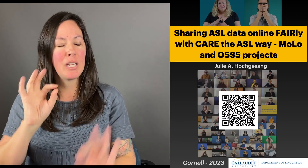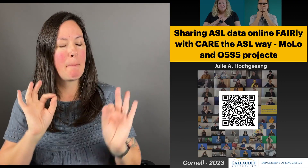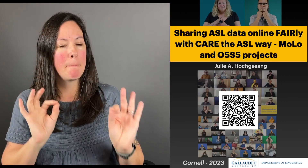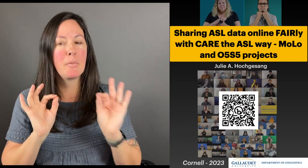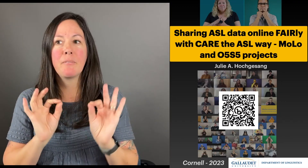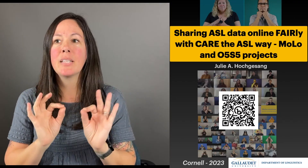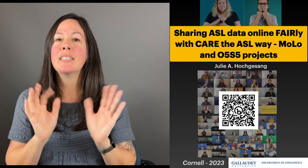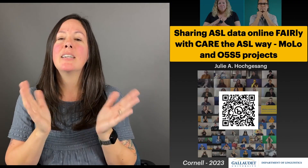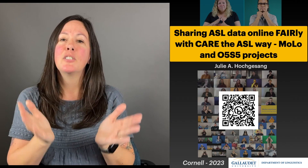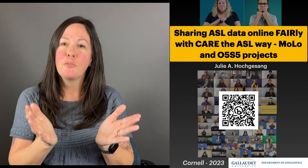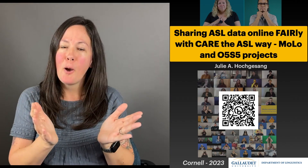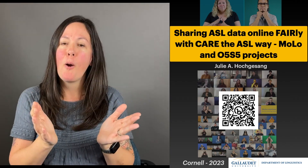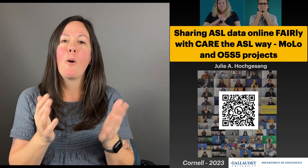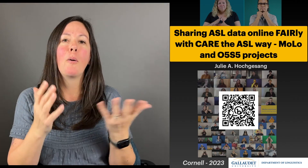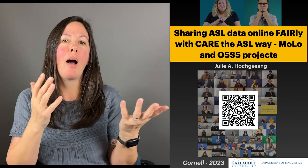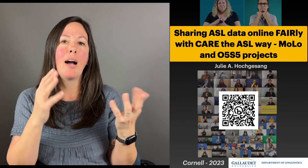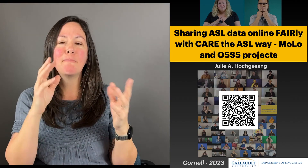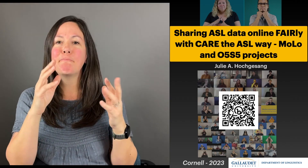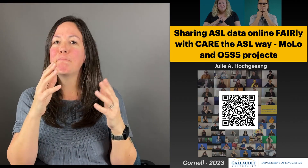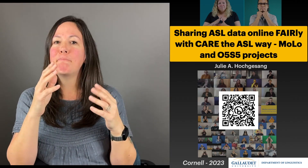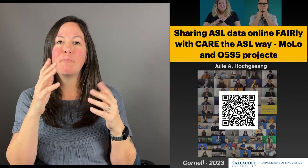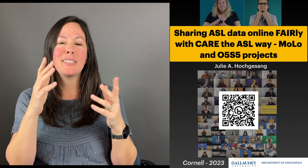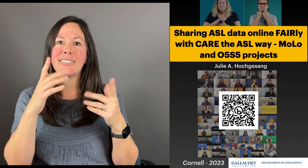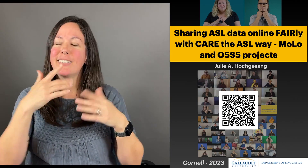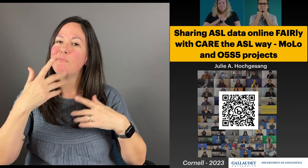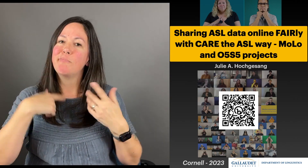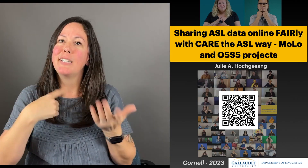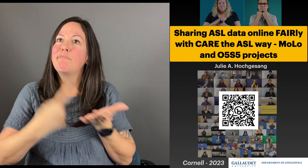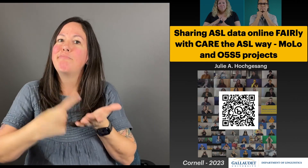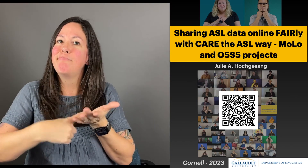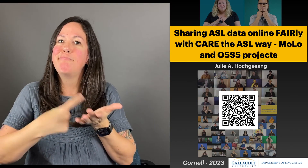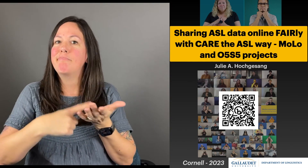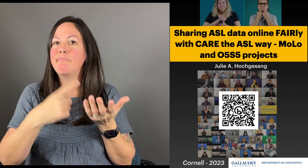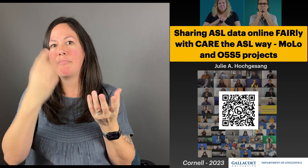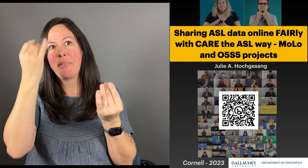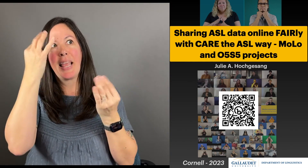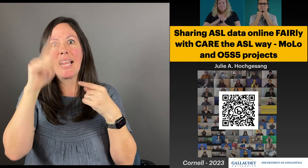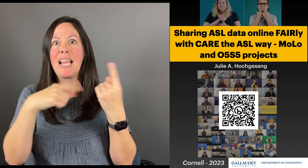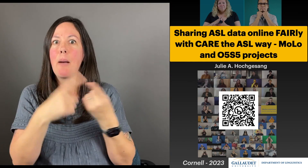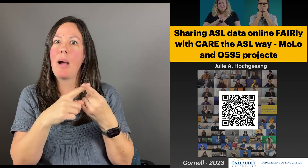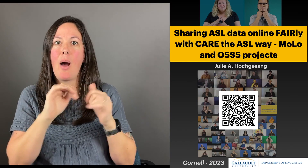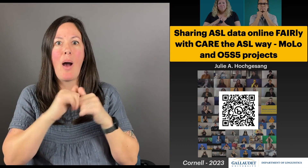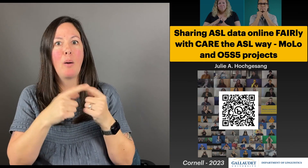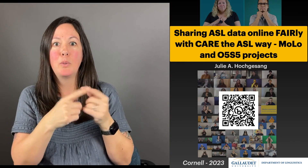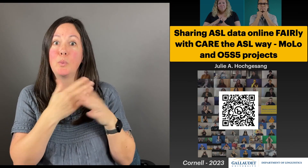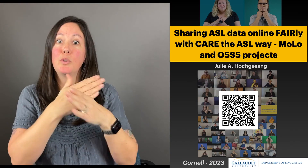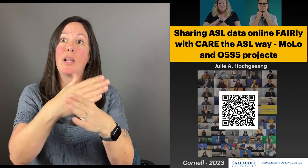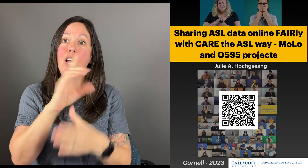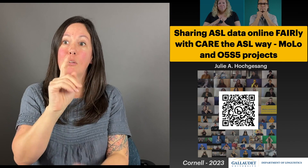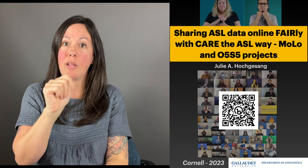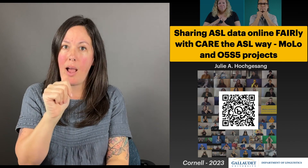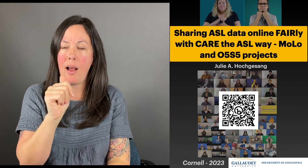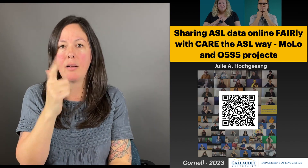about these same Concepts I am on the dot at the half hour so I think my